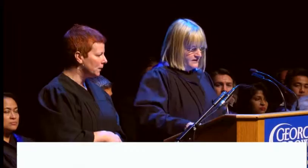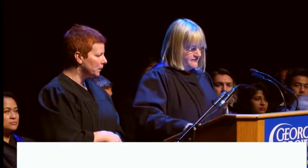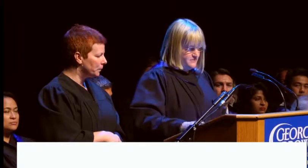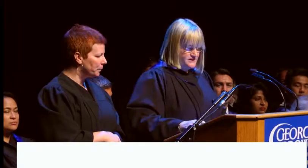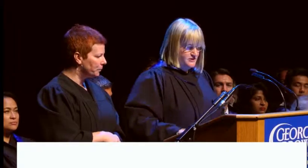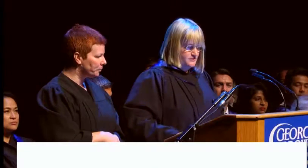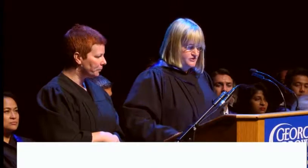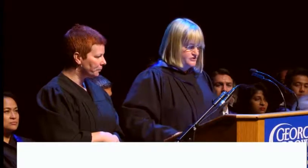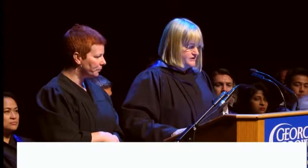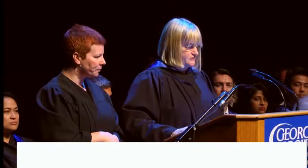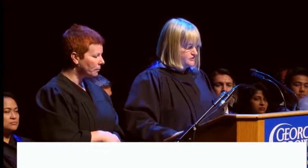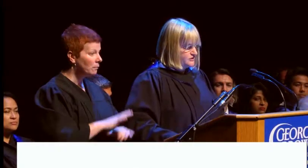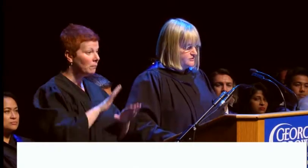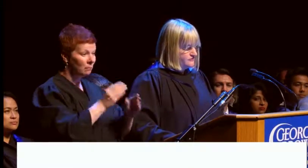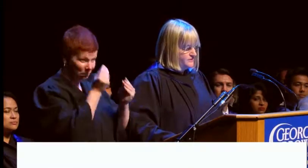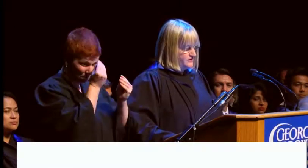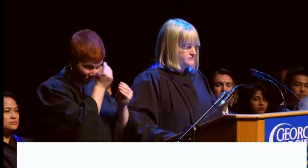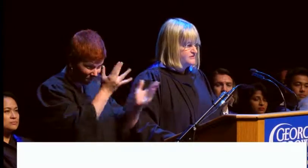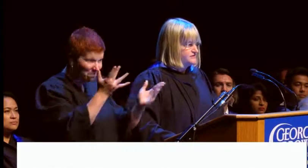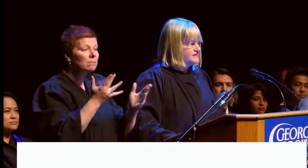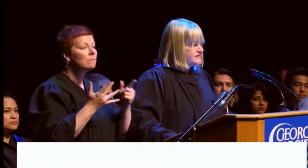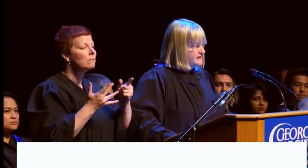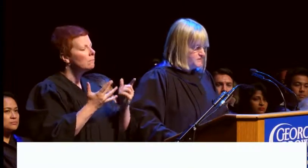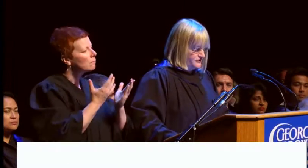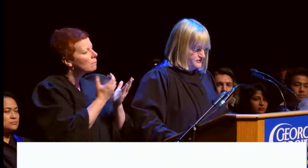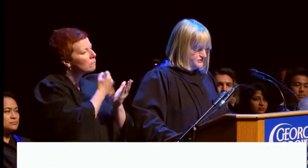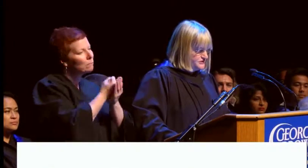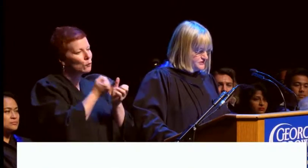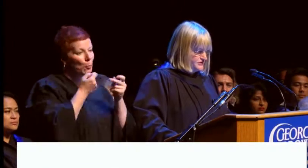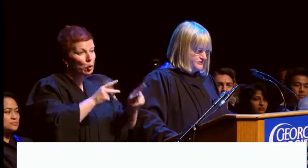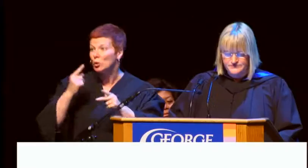NEVER MISS AN OPPORTUNITY THOUGH TO LEARN FROM OTHERS AND TO HELP OTHERS AND TEACH OTHERS.